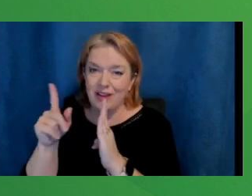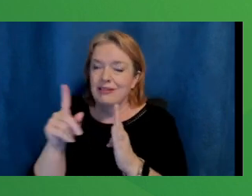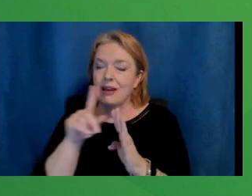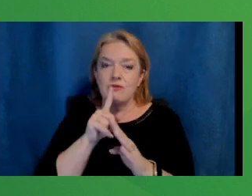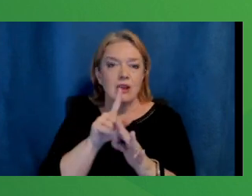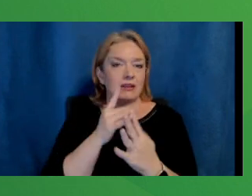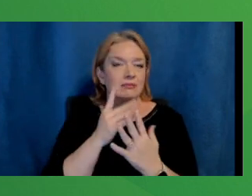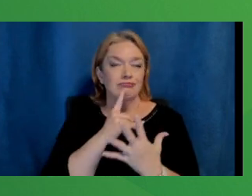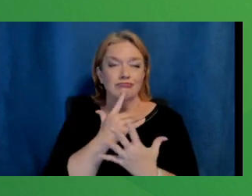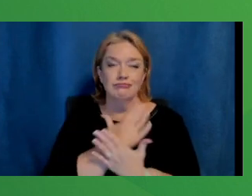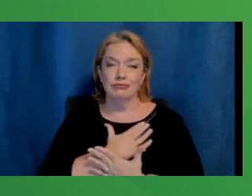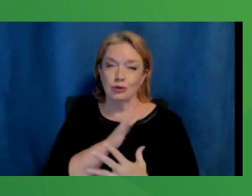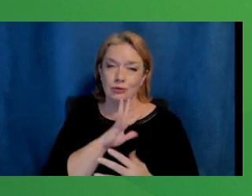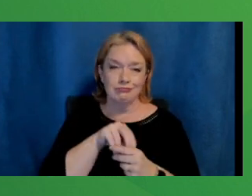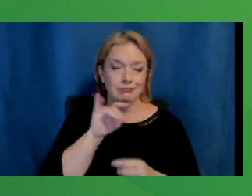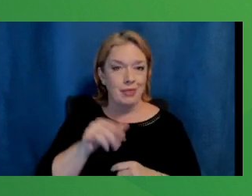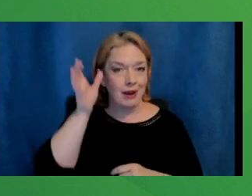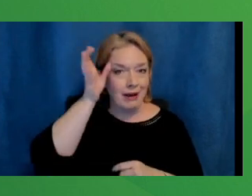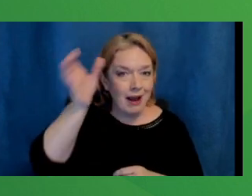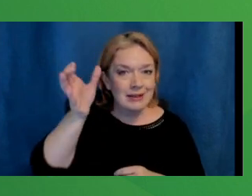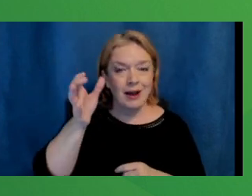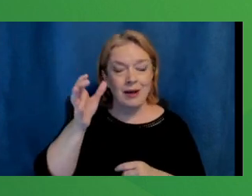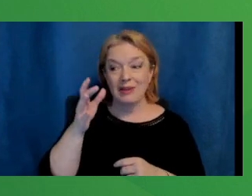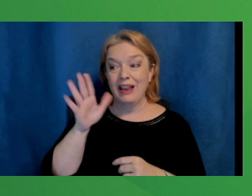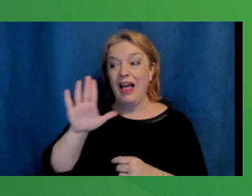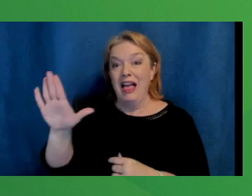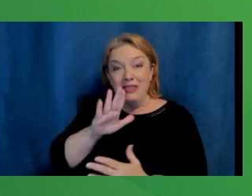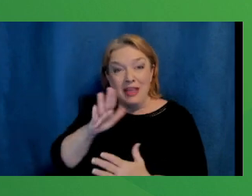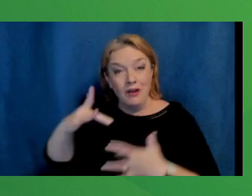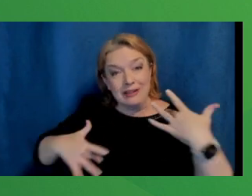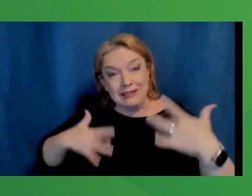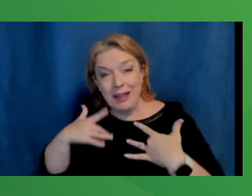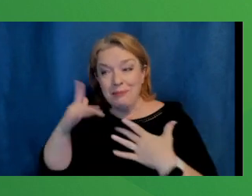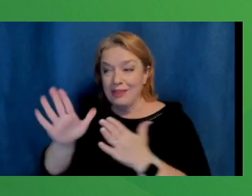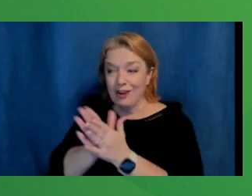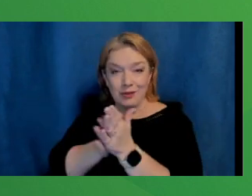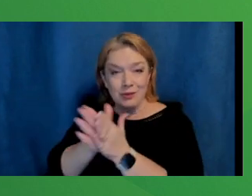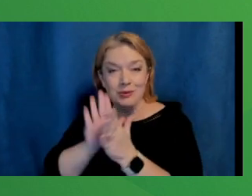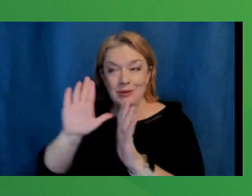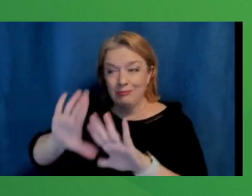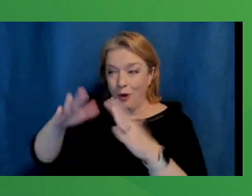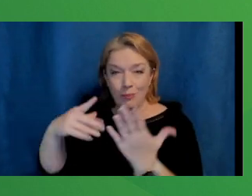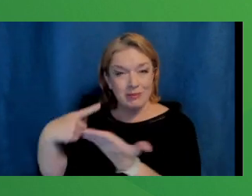hearing their open dialogue and their enthusiasm about the project. My hope for them is that